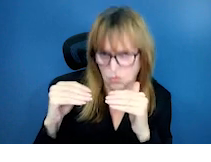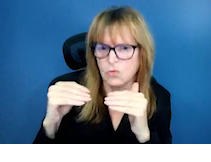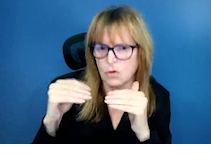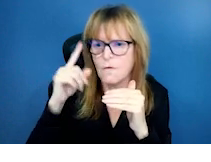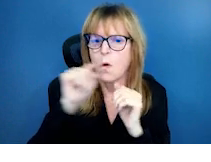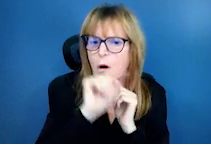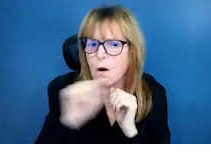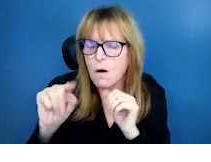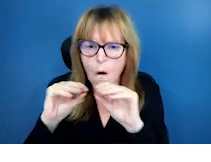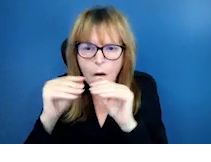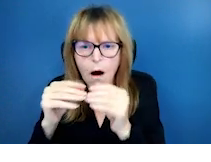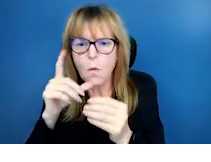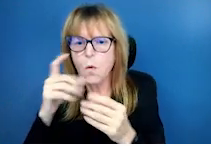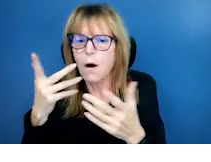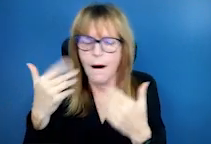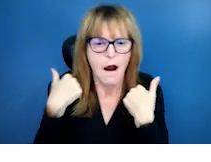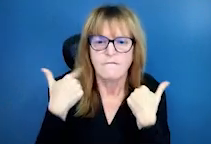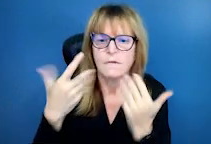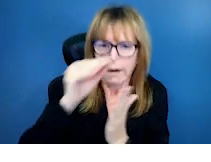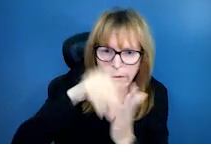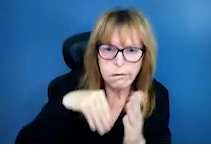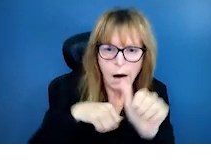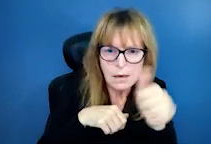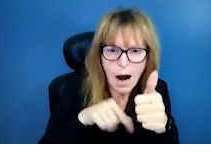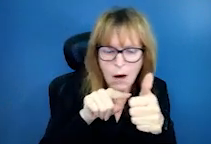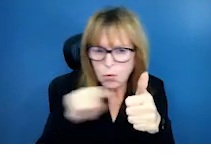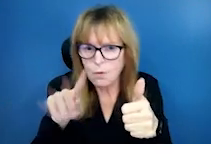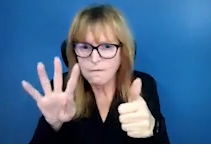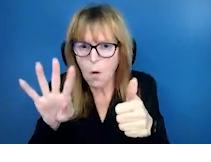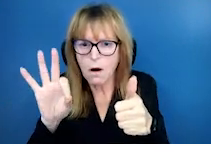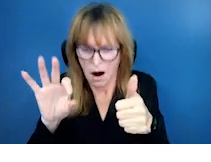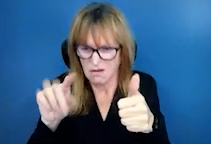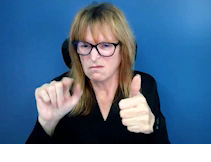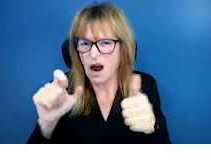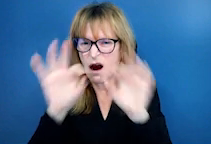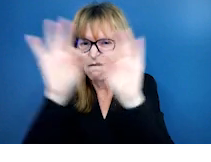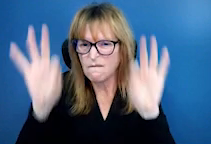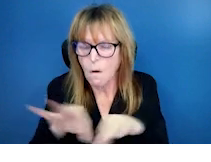returns or $1,500 for organizations that file 50 or more returns, plus